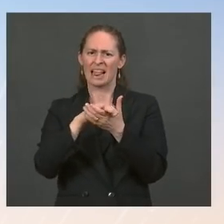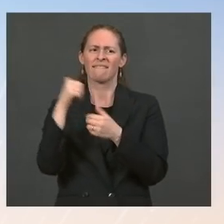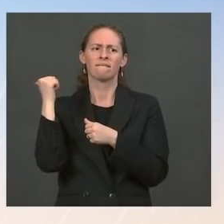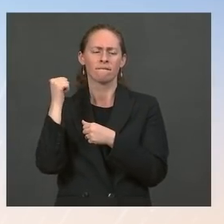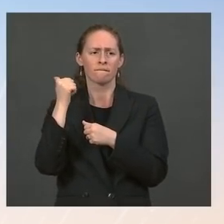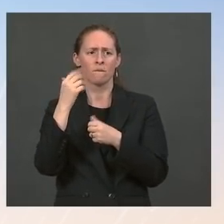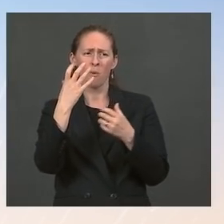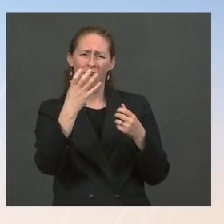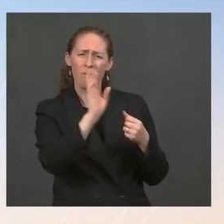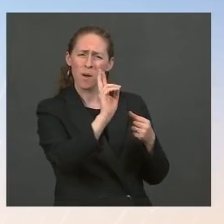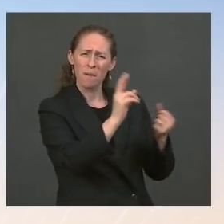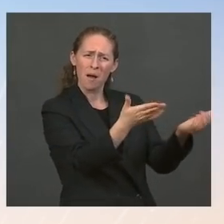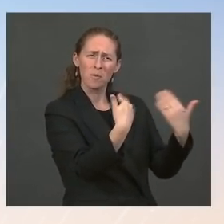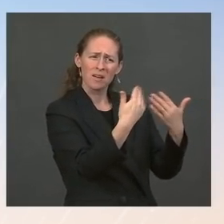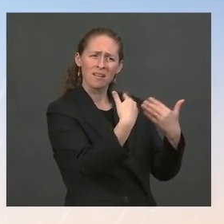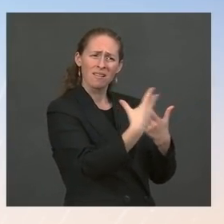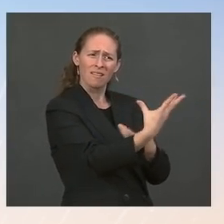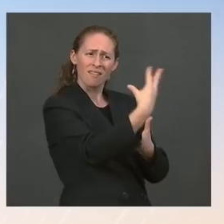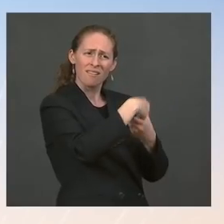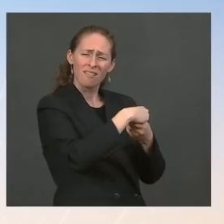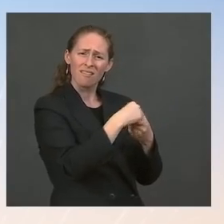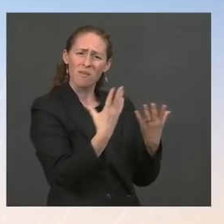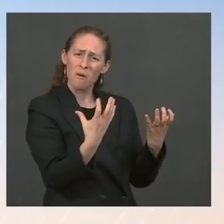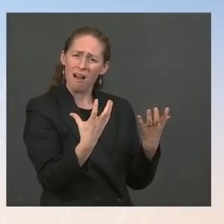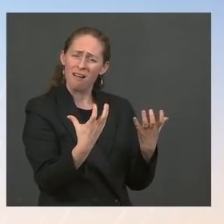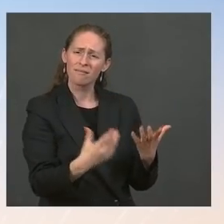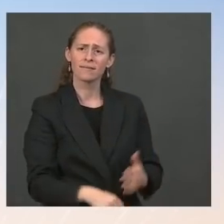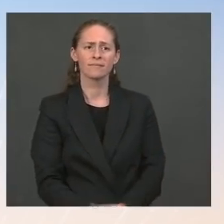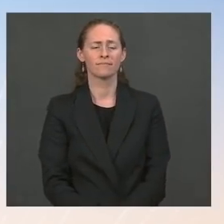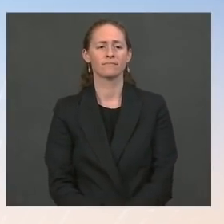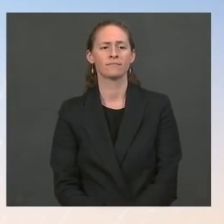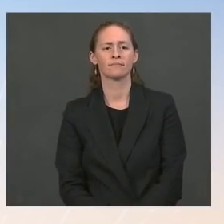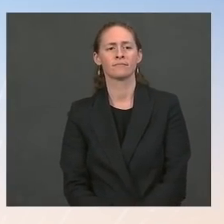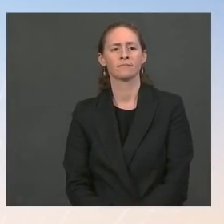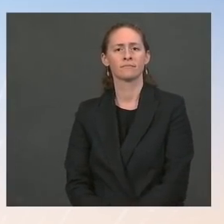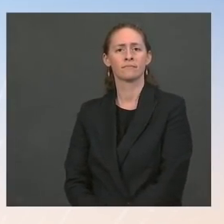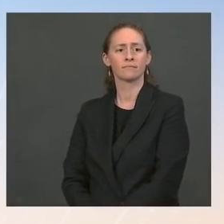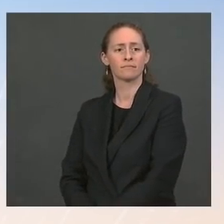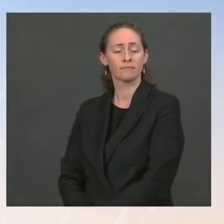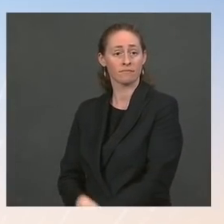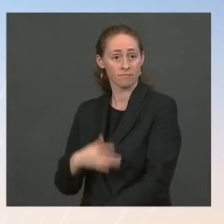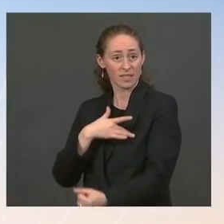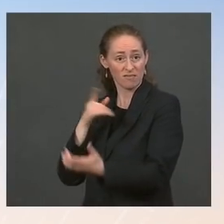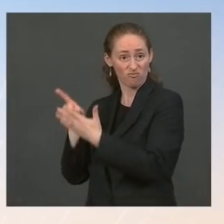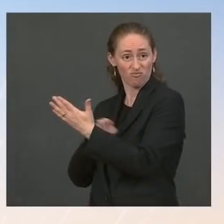And that's what he would tell people. The Press: But I guess my question is: Does he feel that the criticism of him is unfair? Ms. Psaki: I don't think he has the luxury